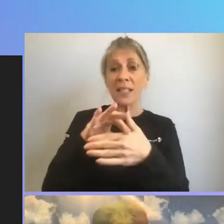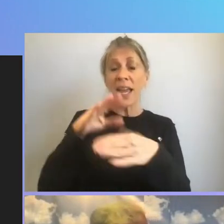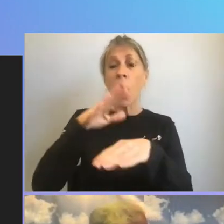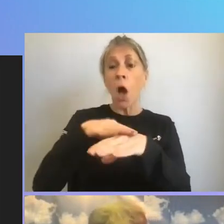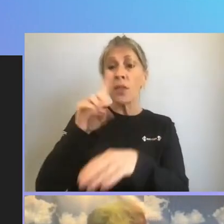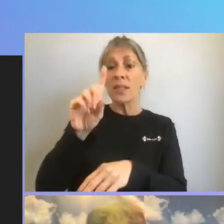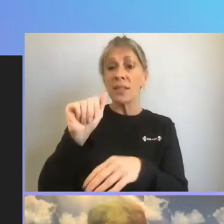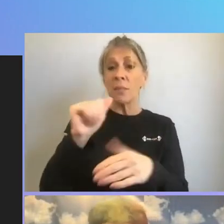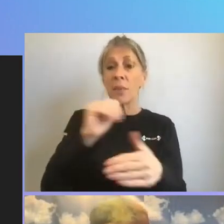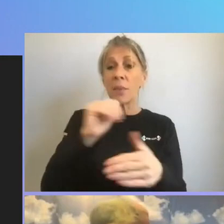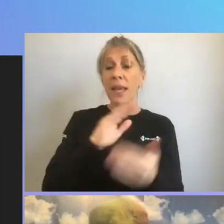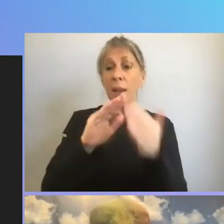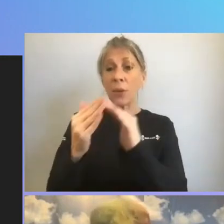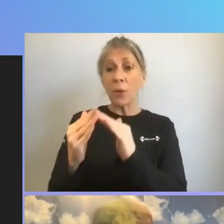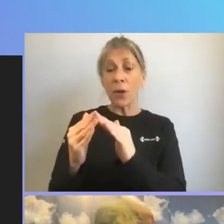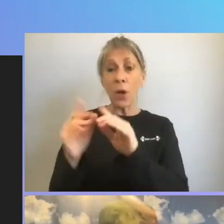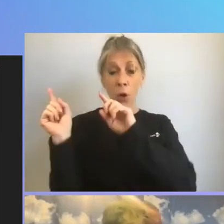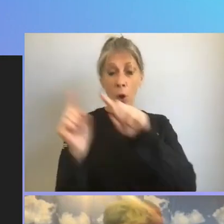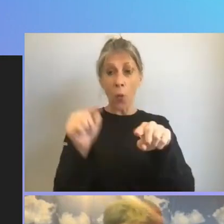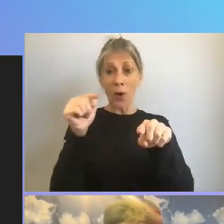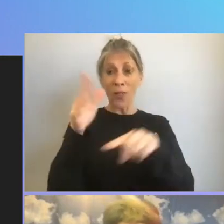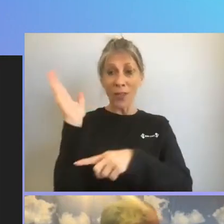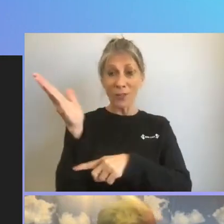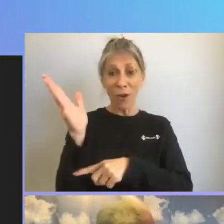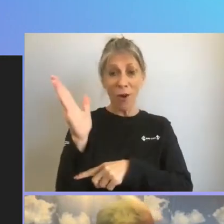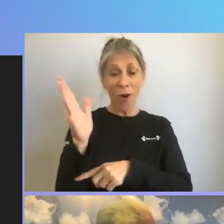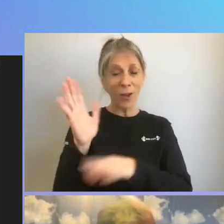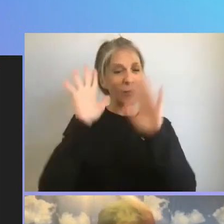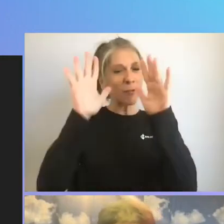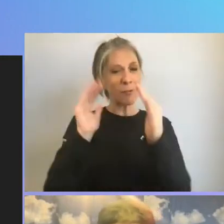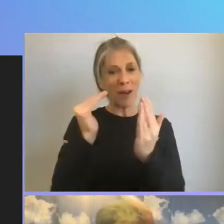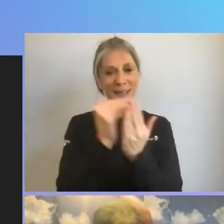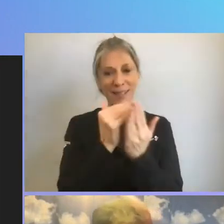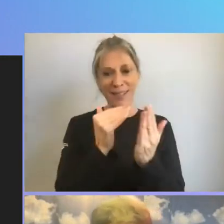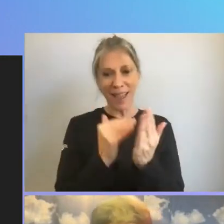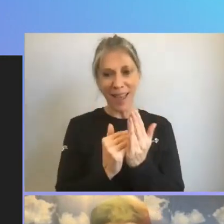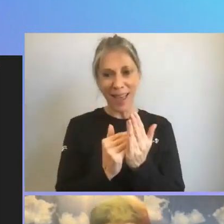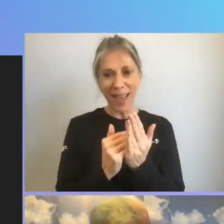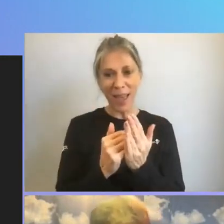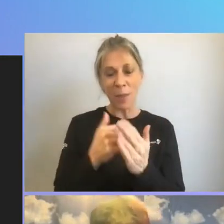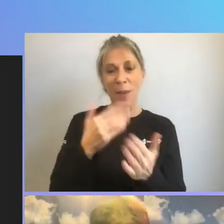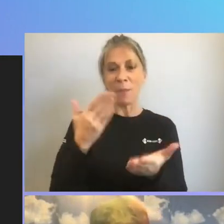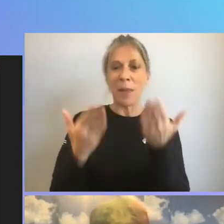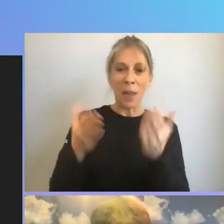this talk is already such a great step up. Uh, I might be